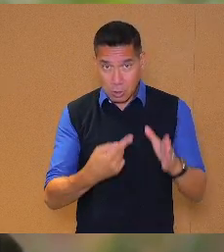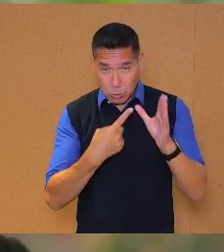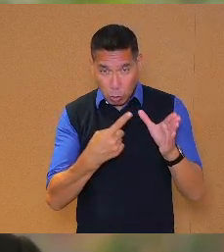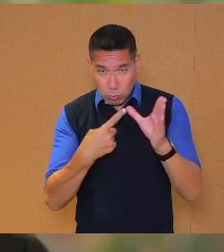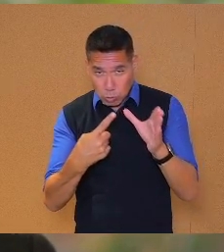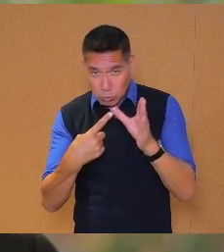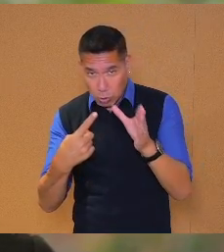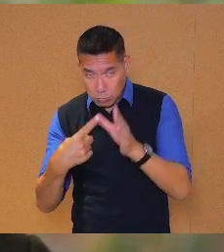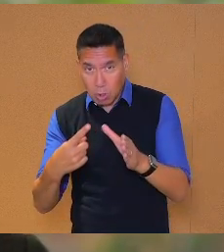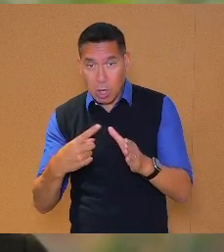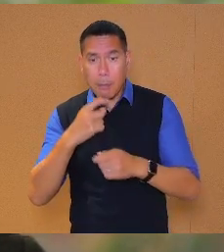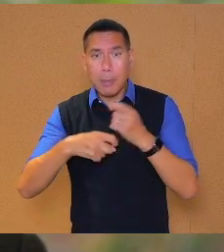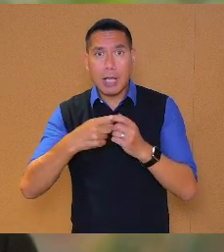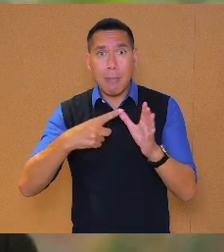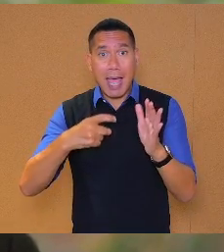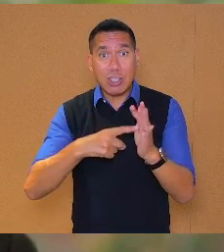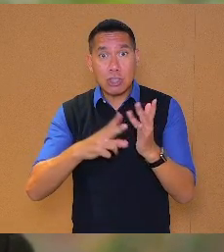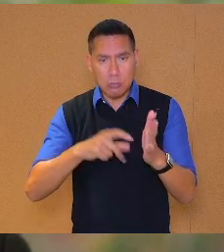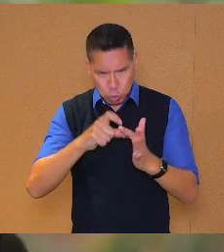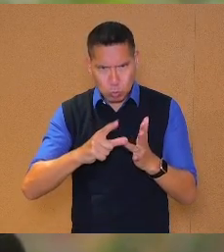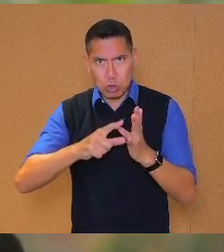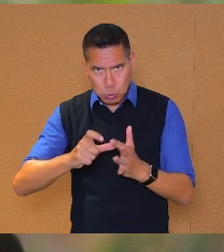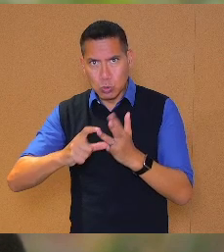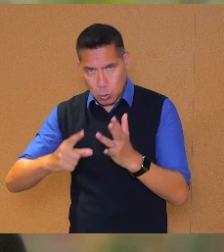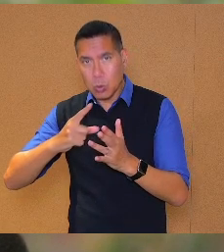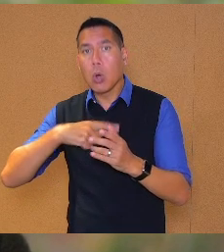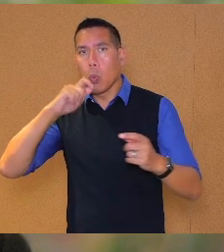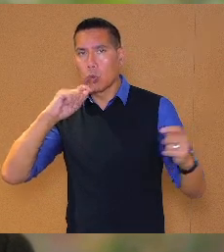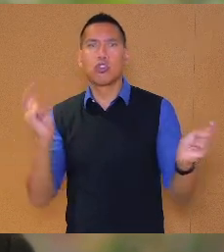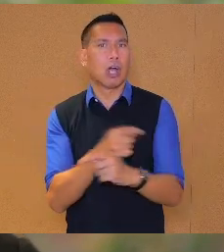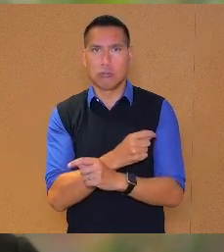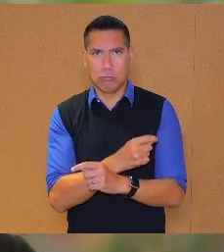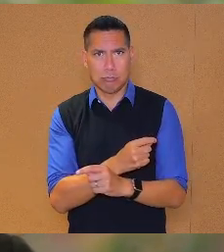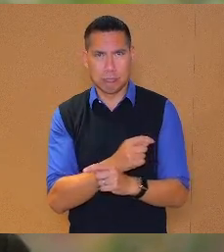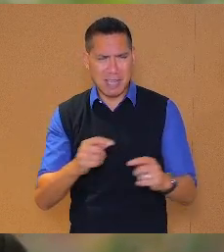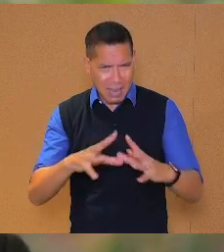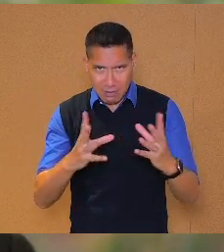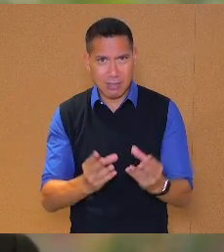These responses, when they become actions, can change the world. Thank you and congratulations